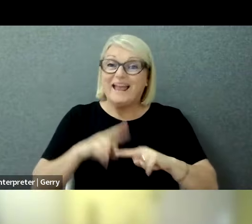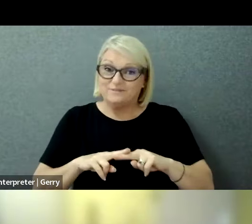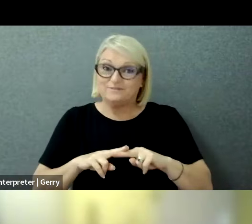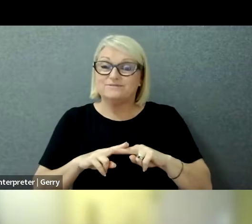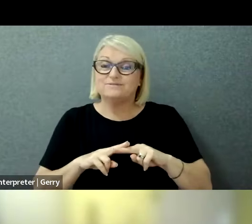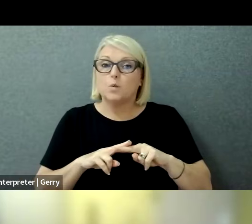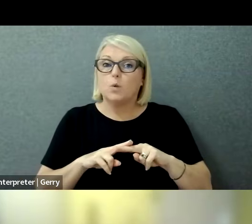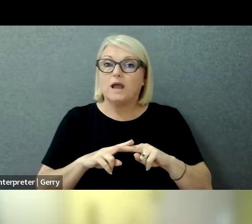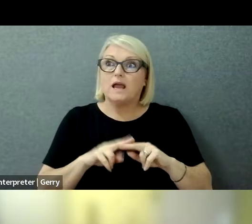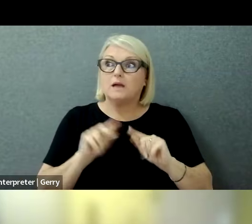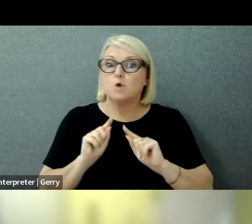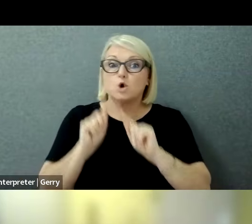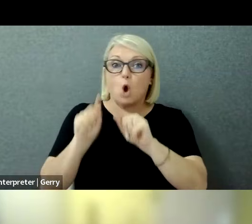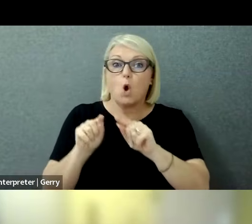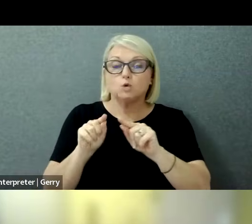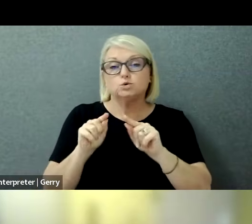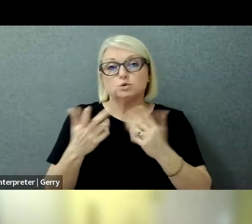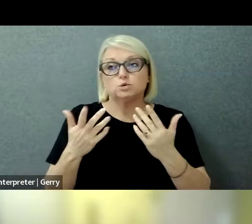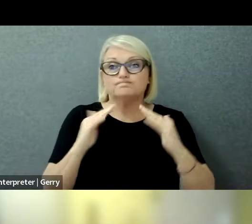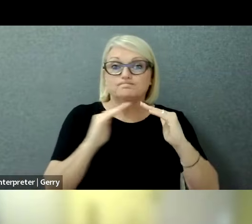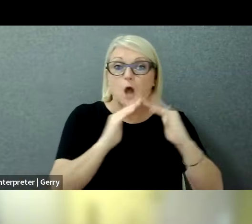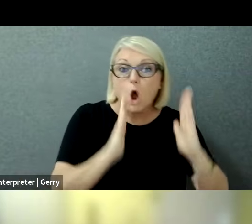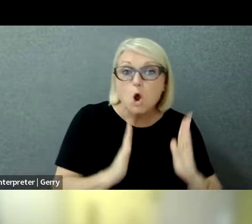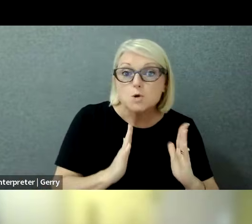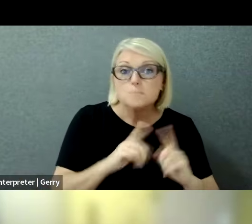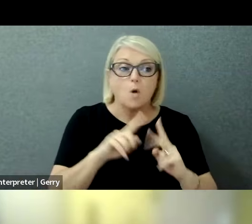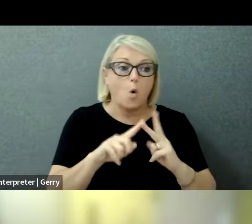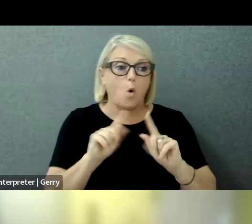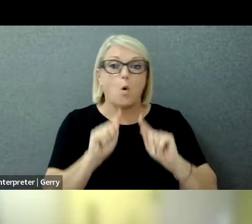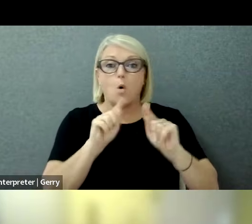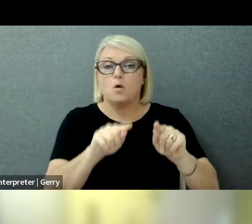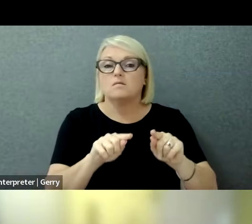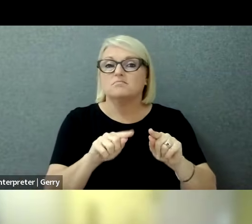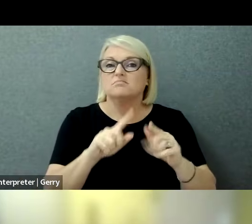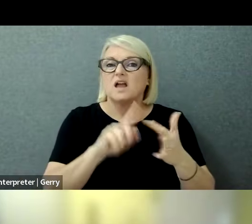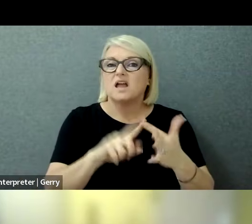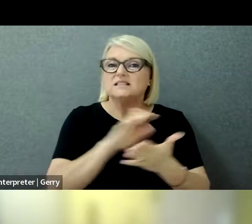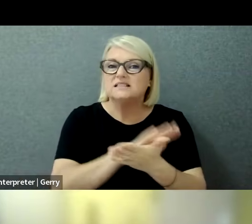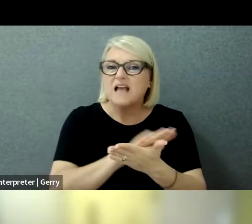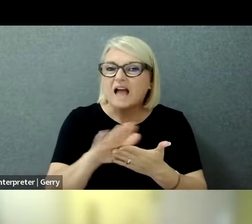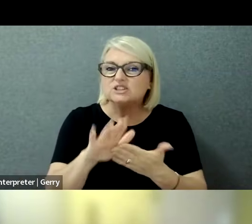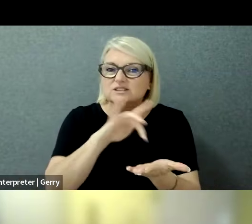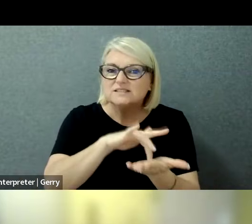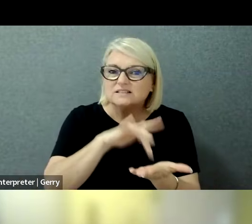families, such as their home, early childhood centres, kindergartens, playgrounds, parks,